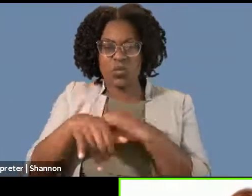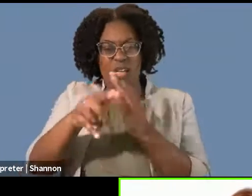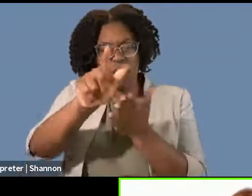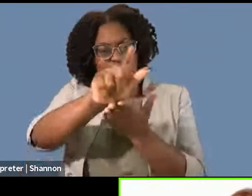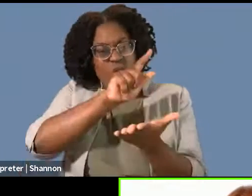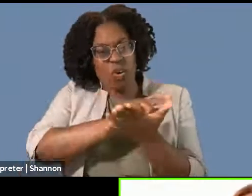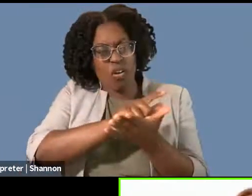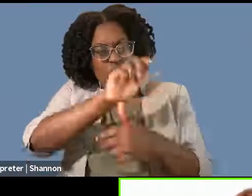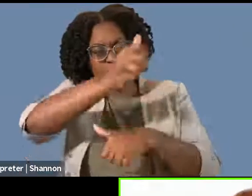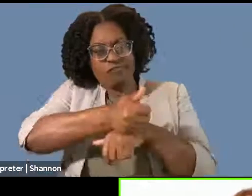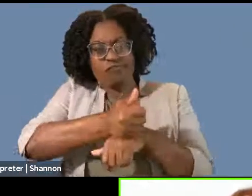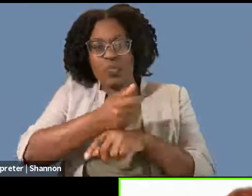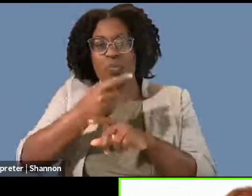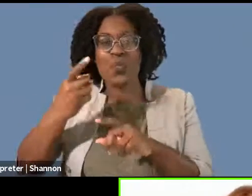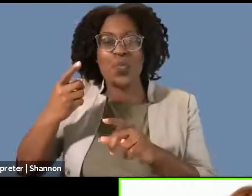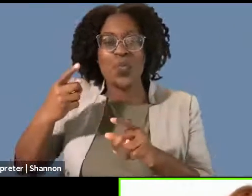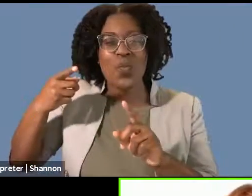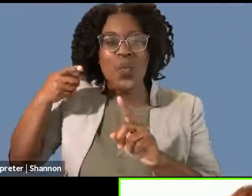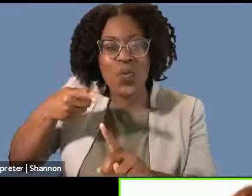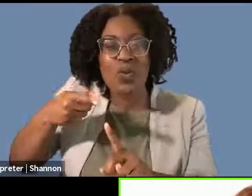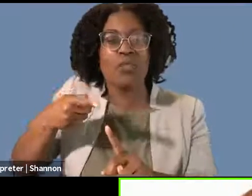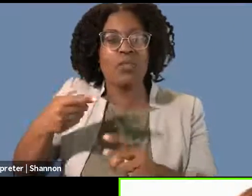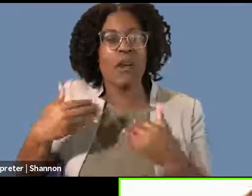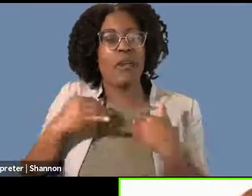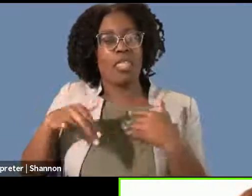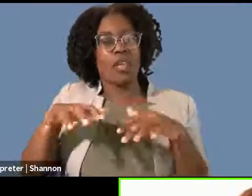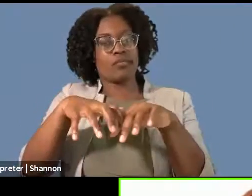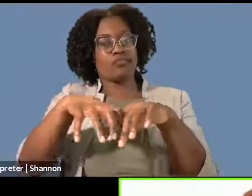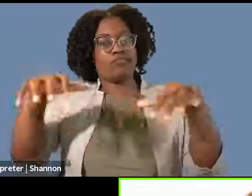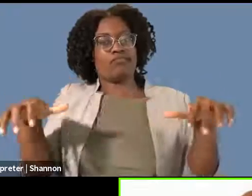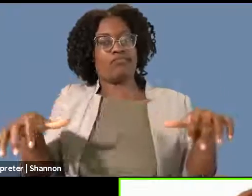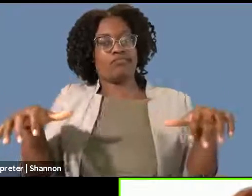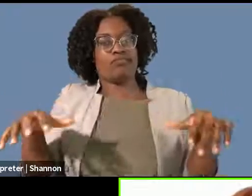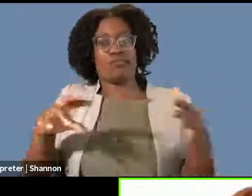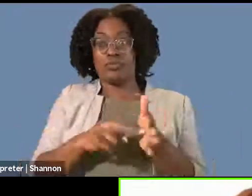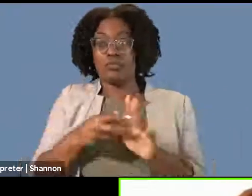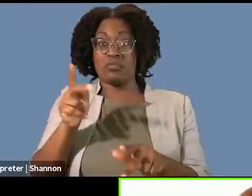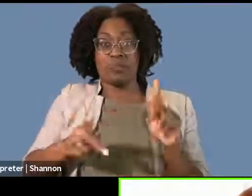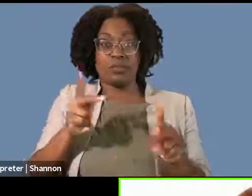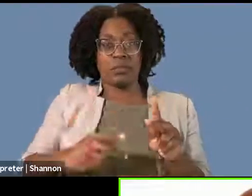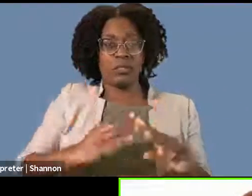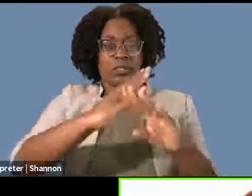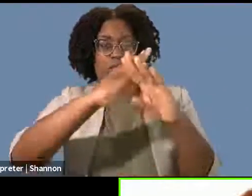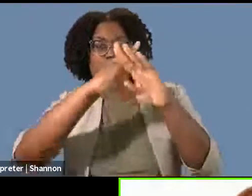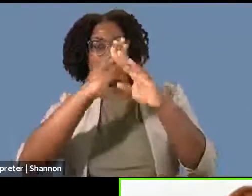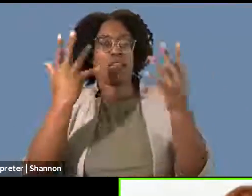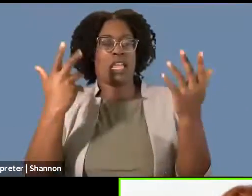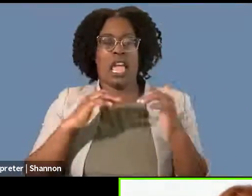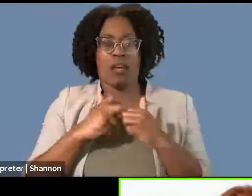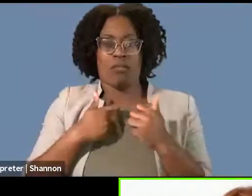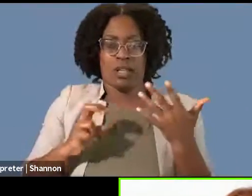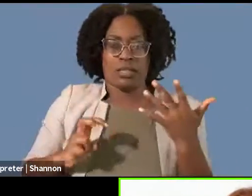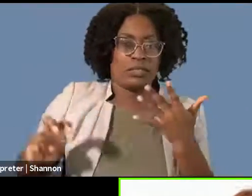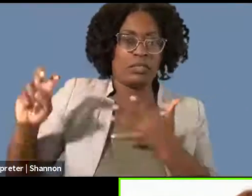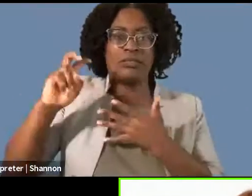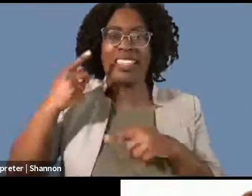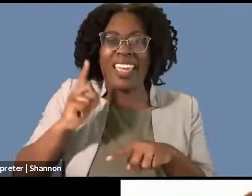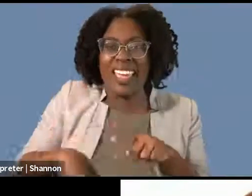are not able to get and have upward mobility or lateral mobility even. TERRI GIVENS: You may